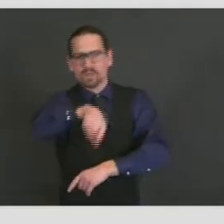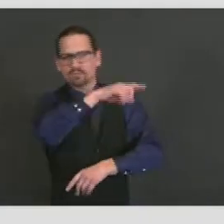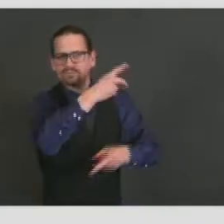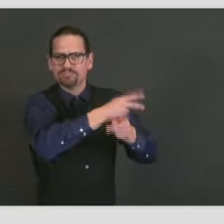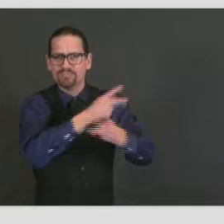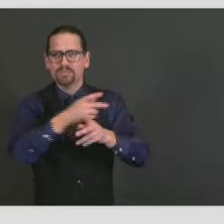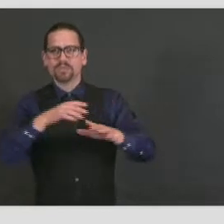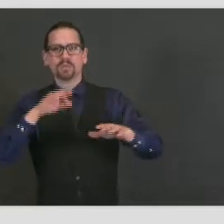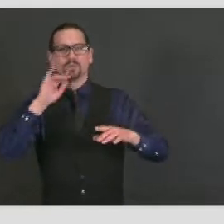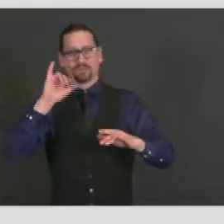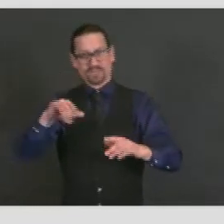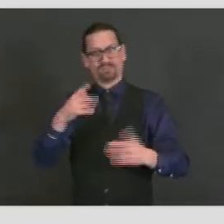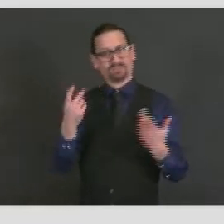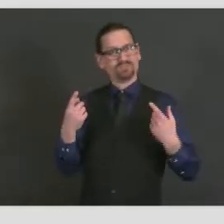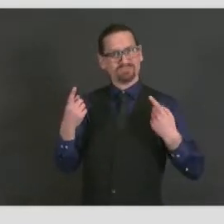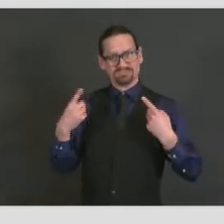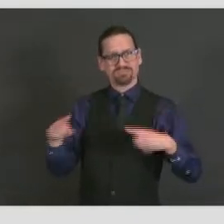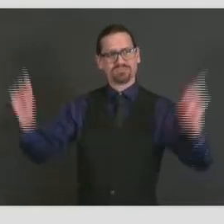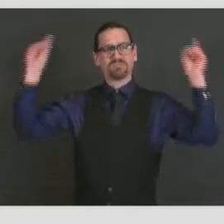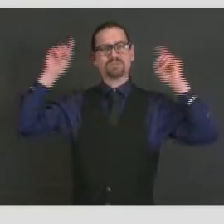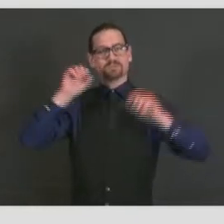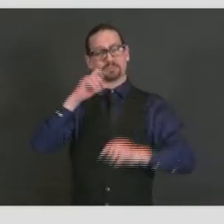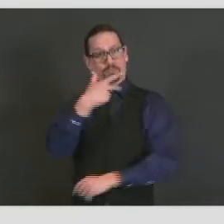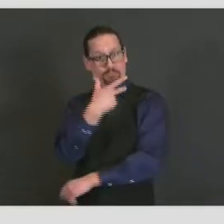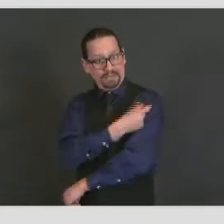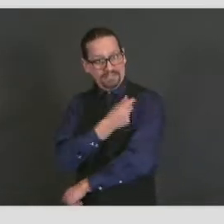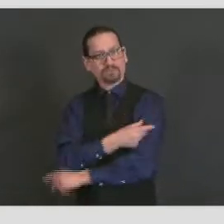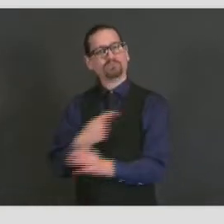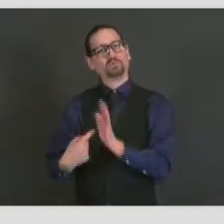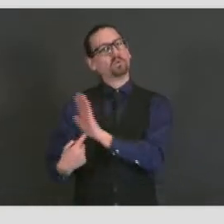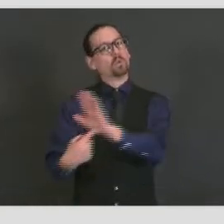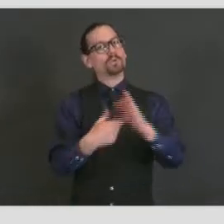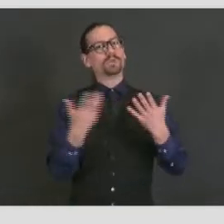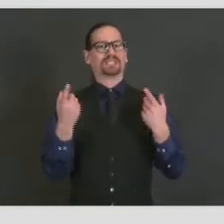CARE FACILITIES. THIS ENCOURAGING NEWS. WE HAVE A